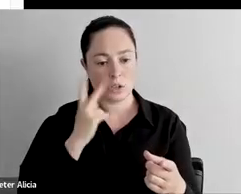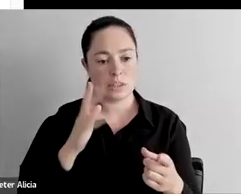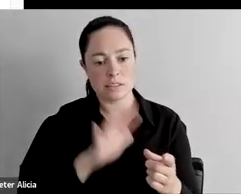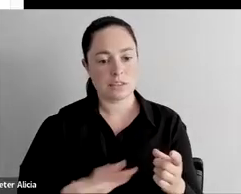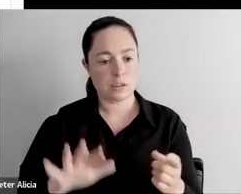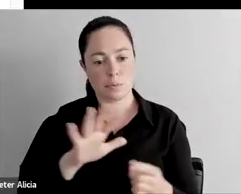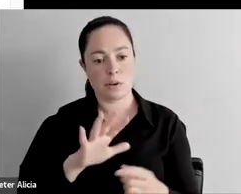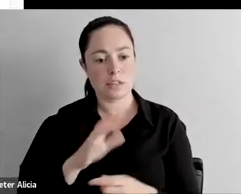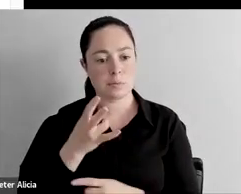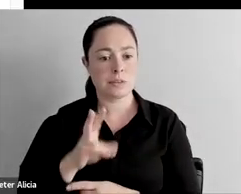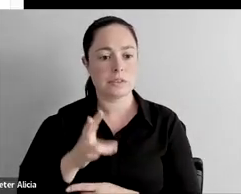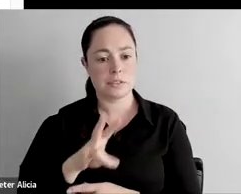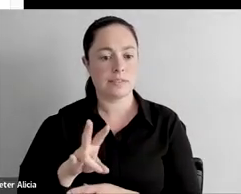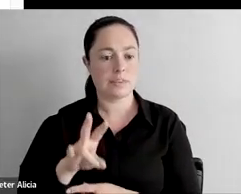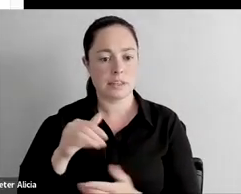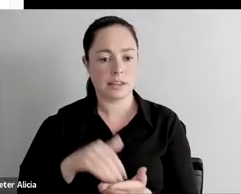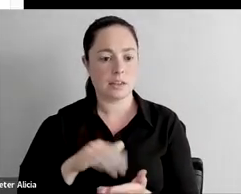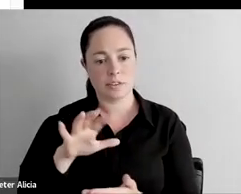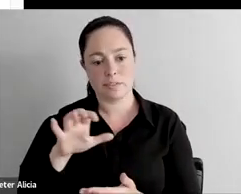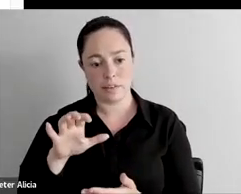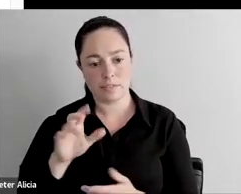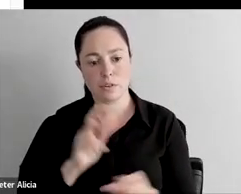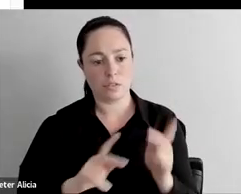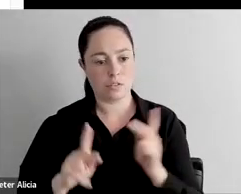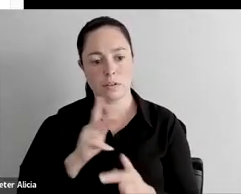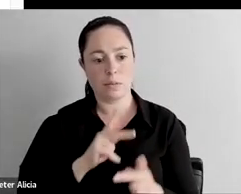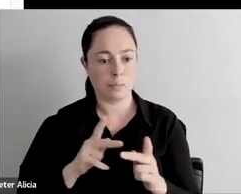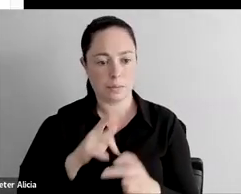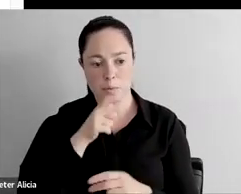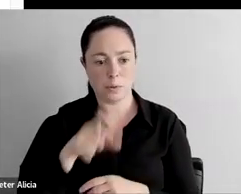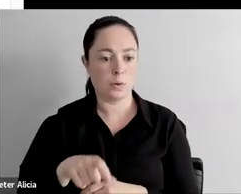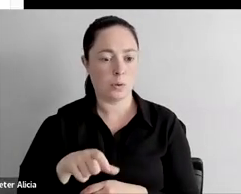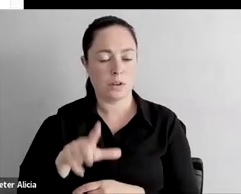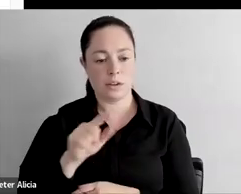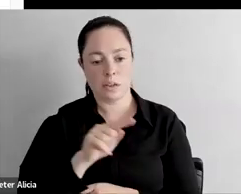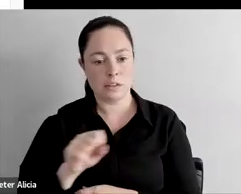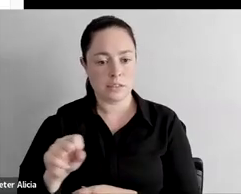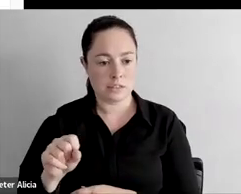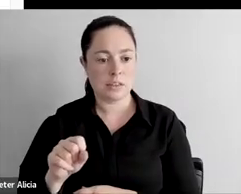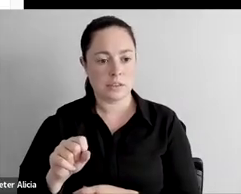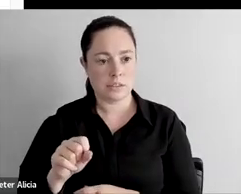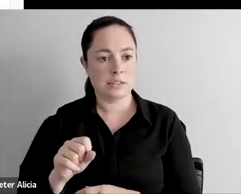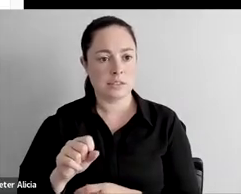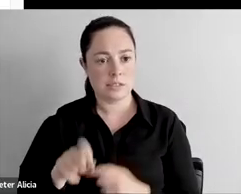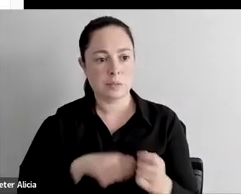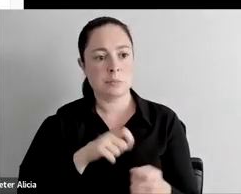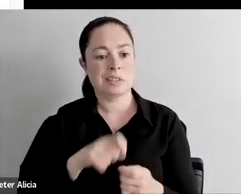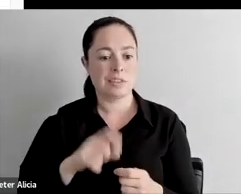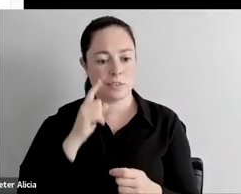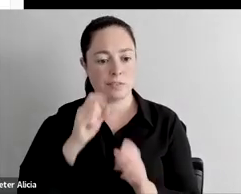17,500 Native American adults in Oklahoma need LTSS.